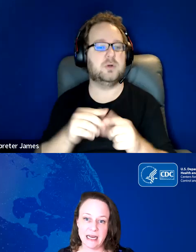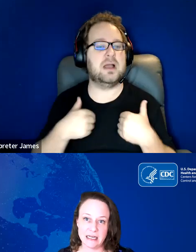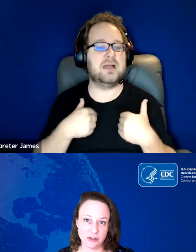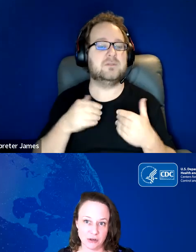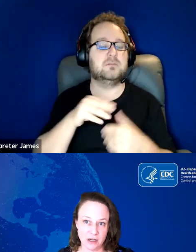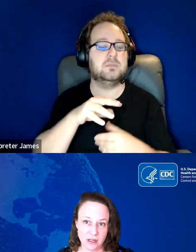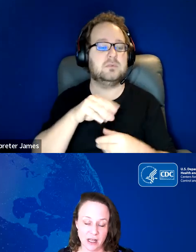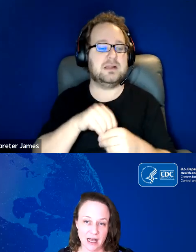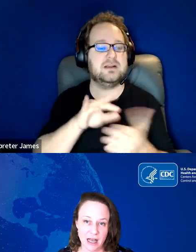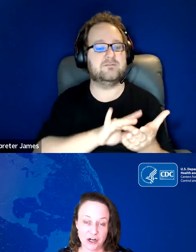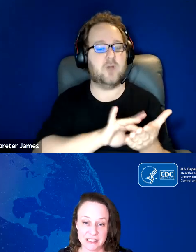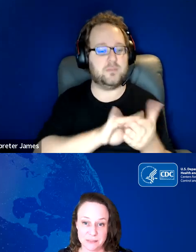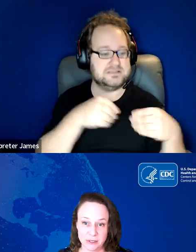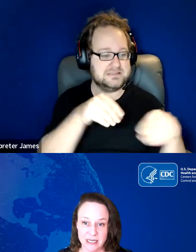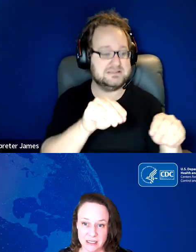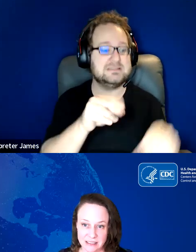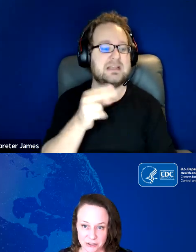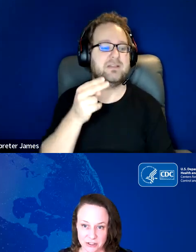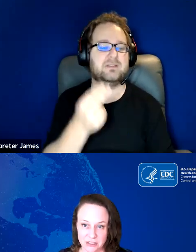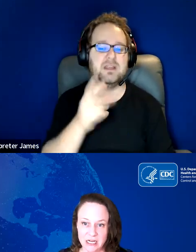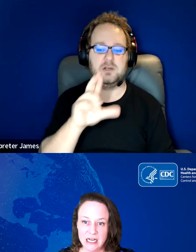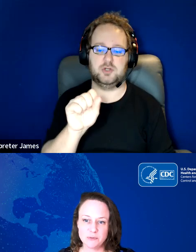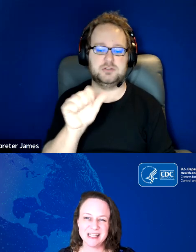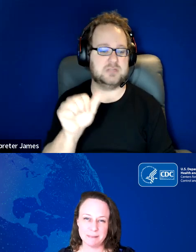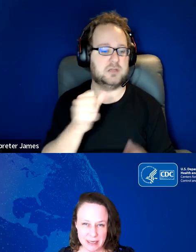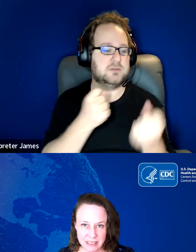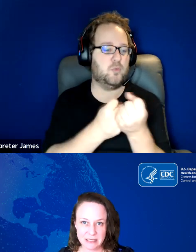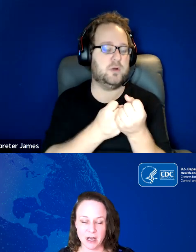and local HRSA supported centers as well as maybe some